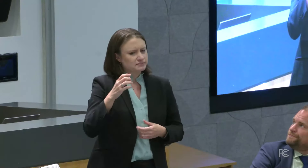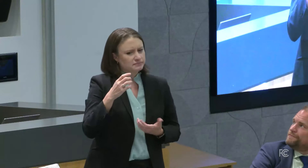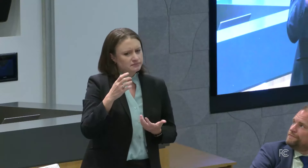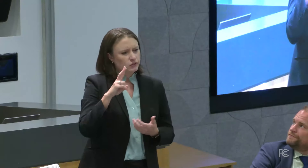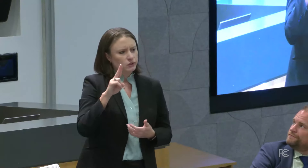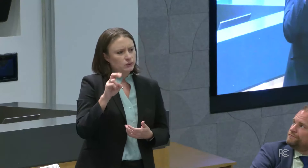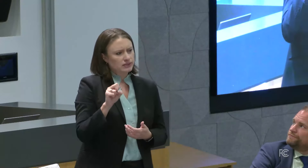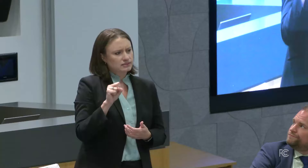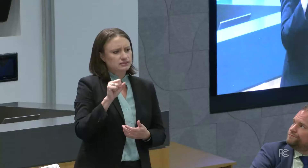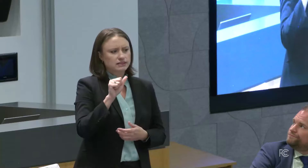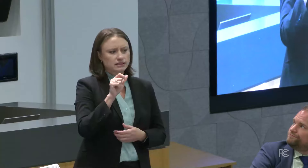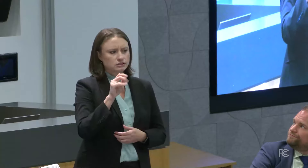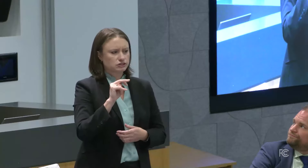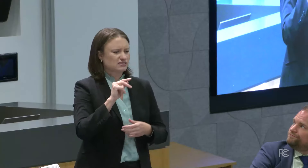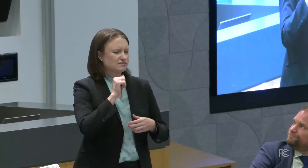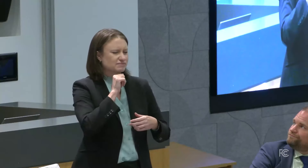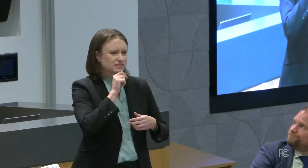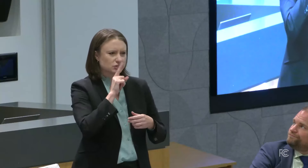AND AS SUCH, ONE OF THE RECOMMENDATIONS WAS TO ESTABLISH DIRECT VIDEO